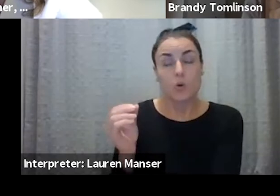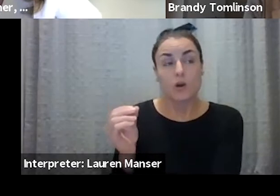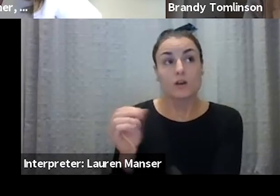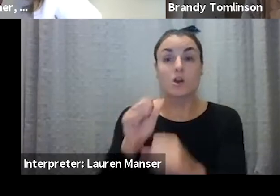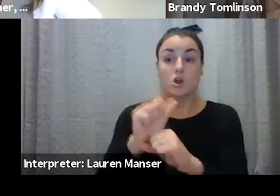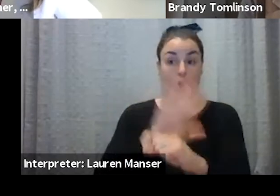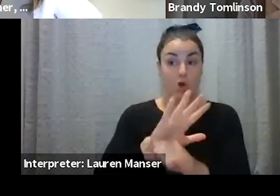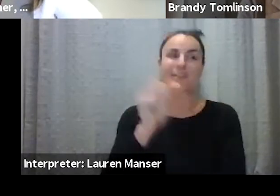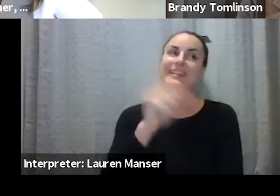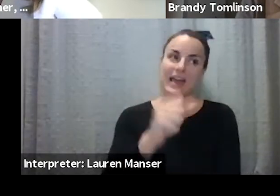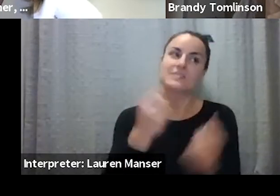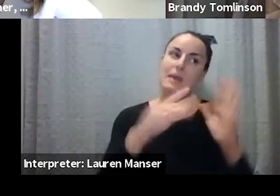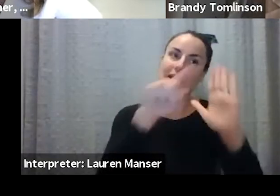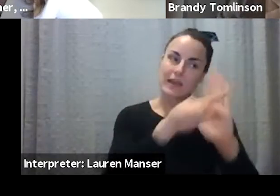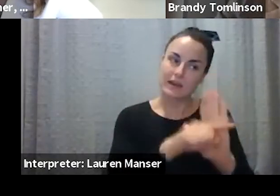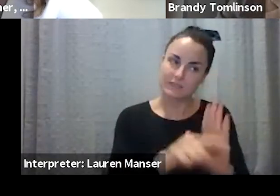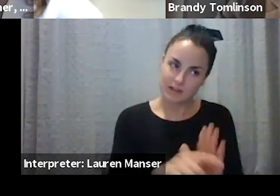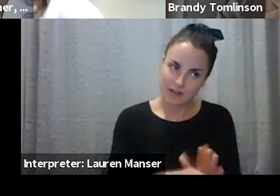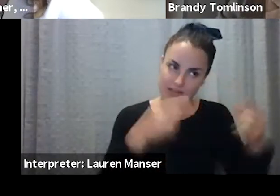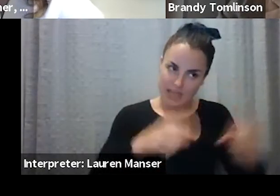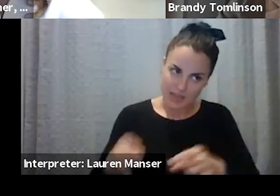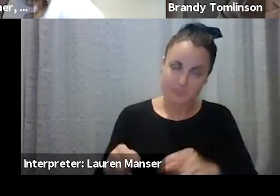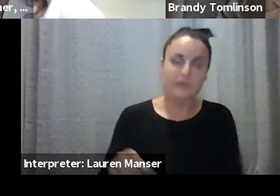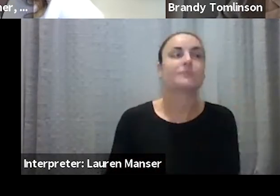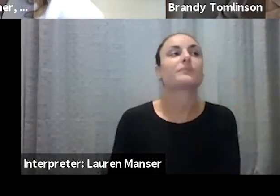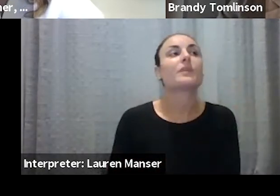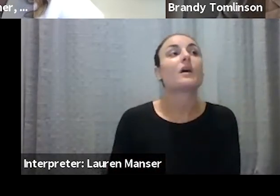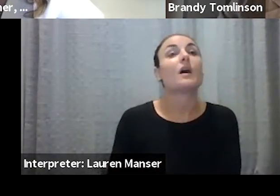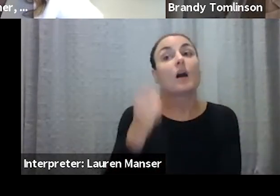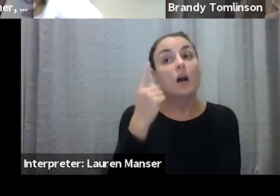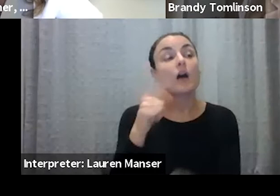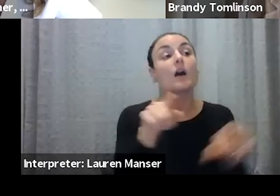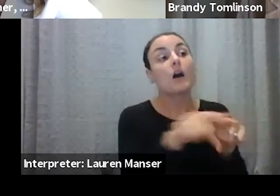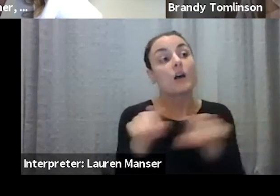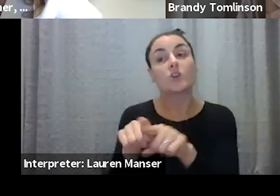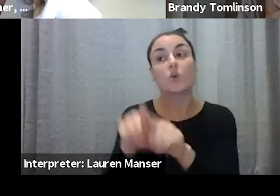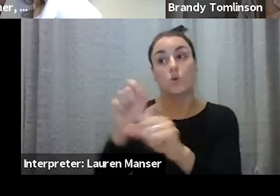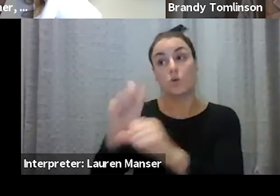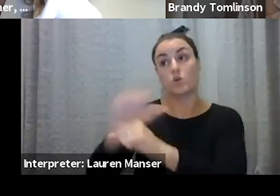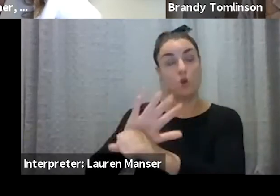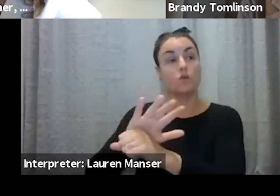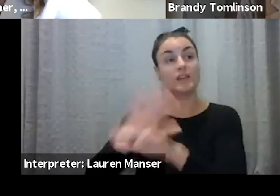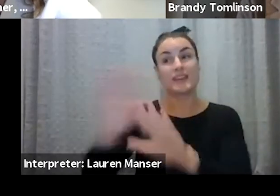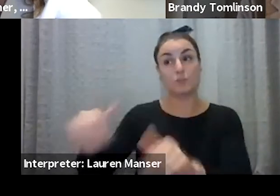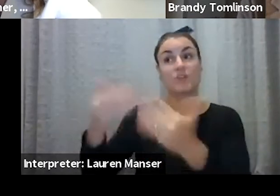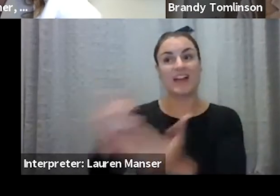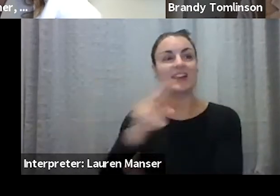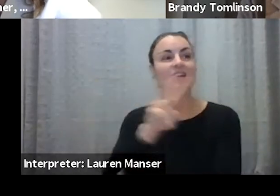Even our panel today, the three panels before that, able to do a live,